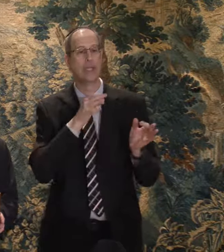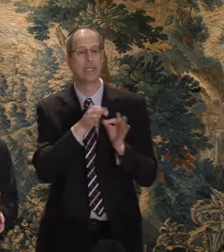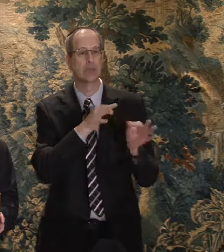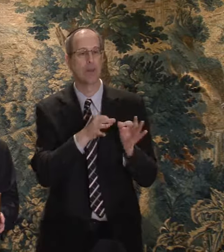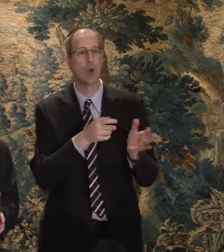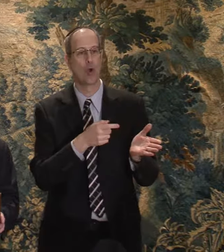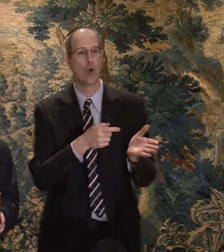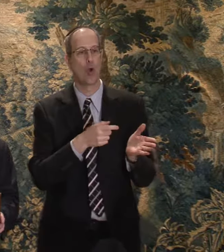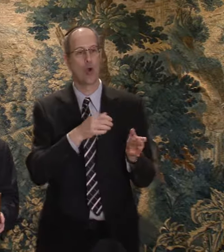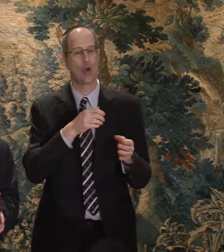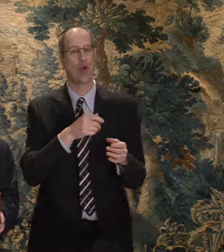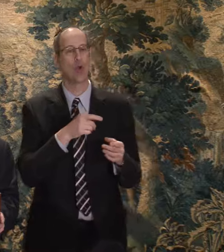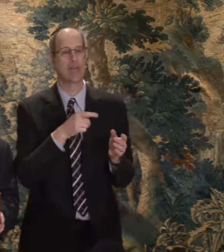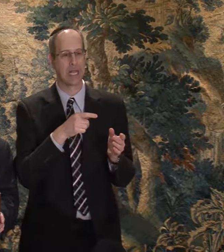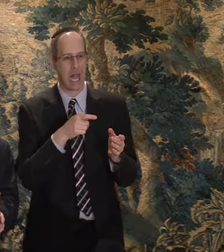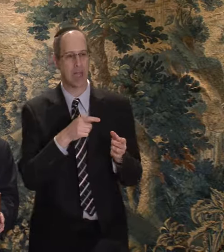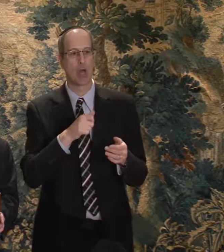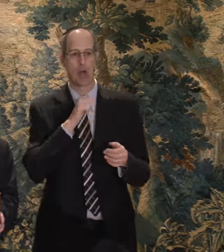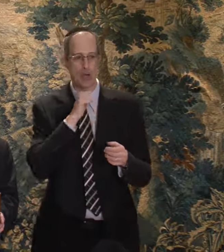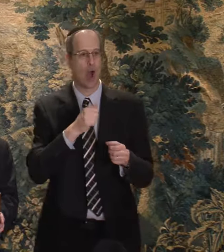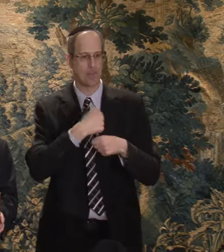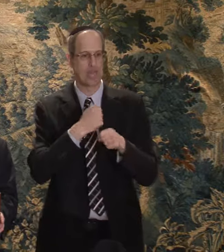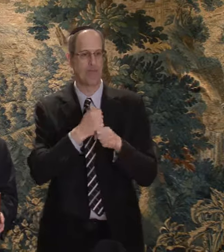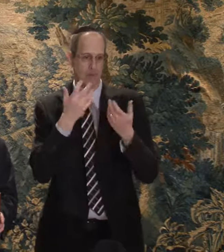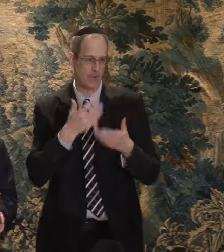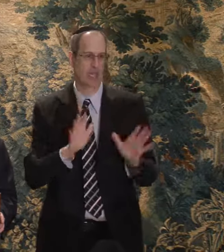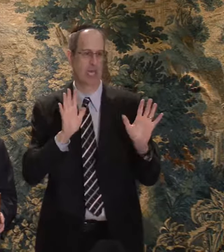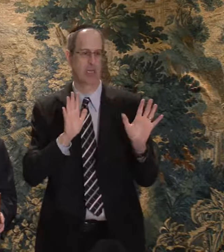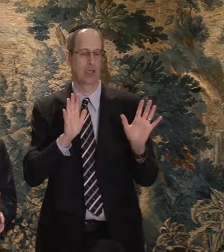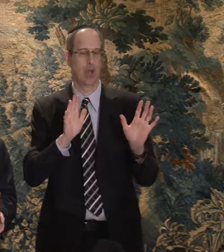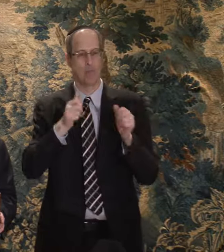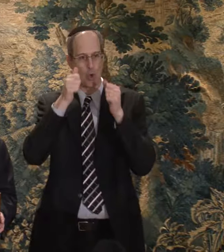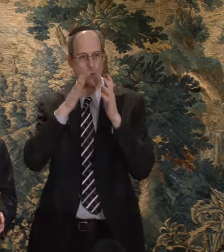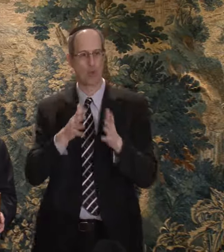Khayyam doesn't only mean to fulfill bar of Goya's Omar Khayyam they wish to make